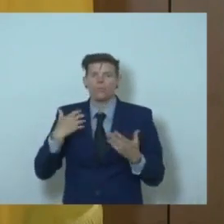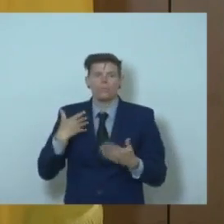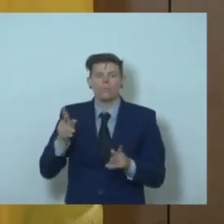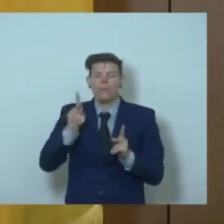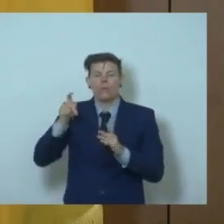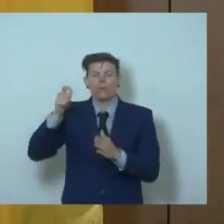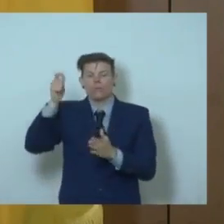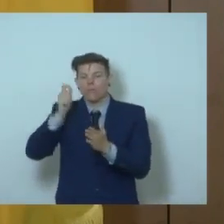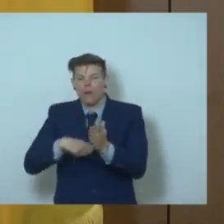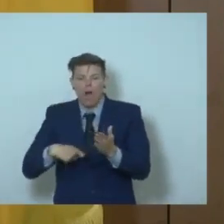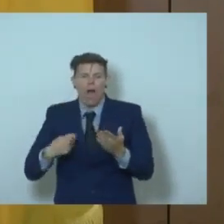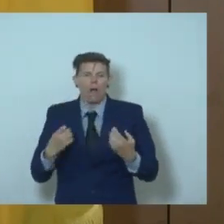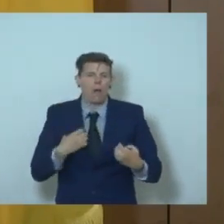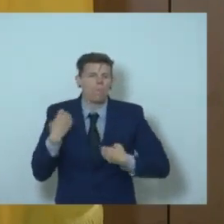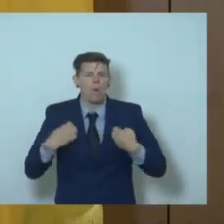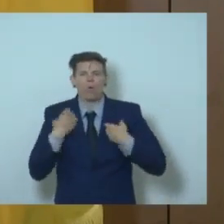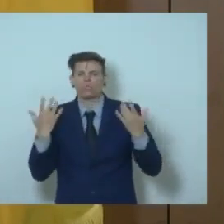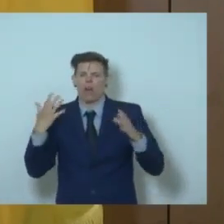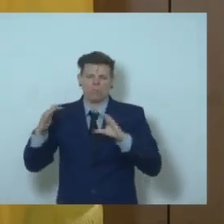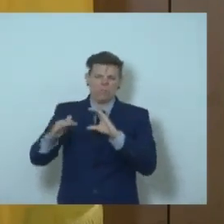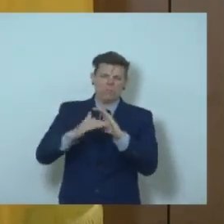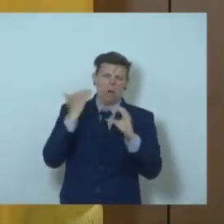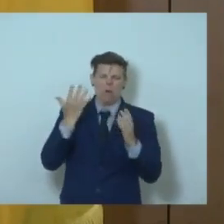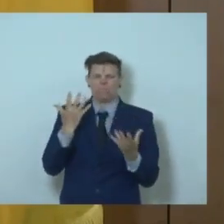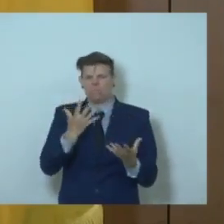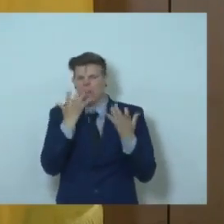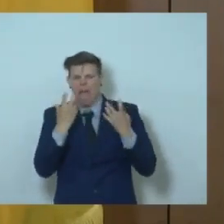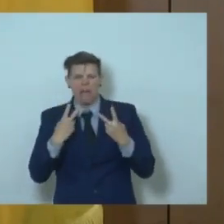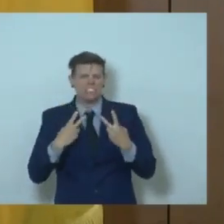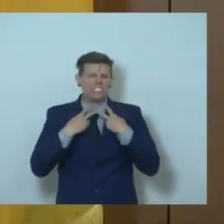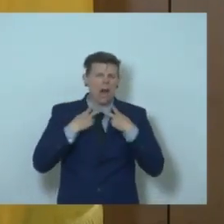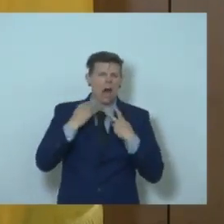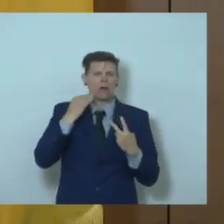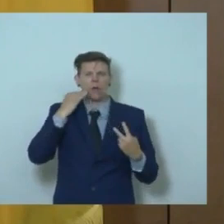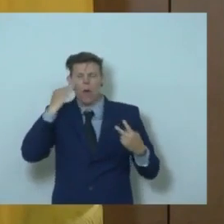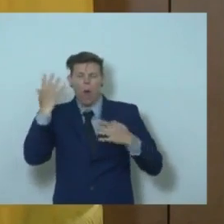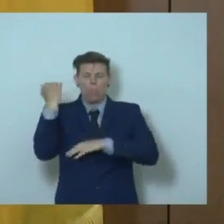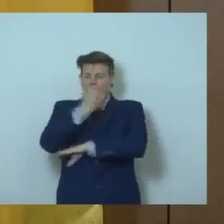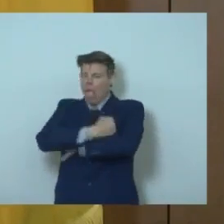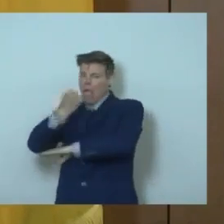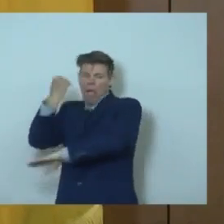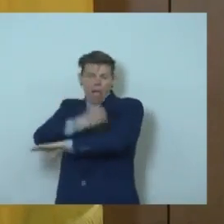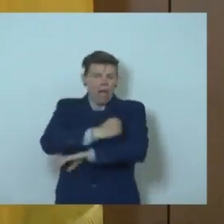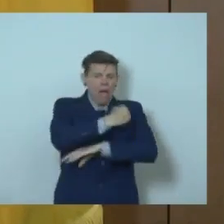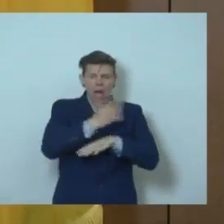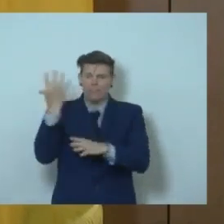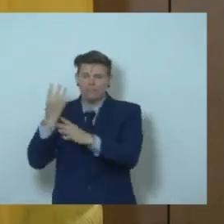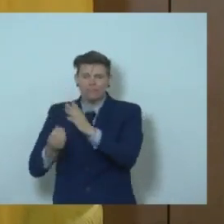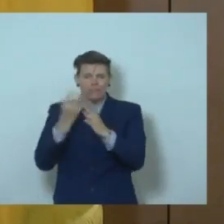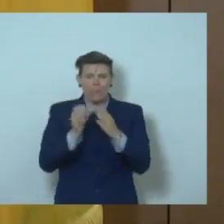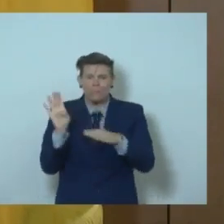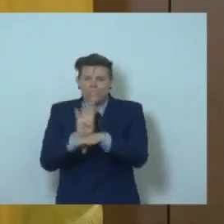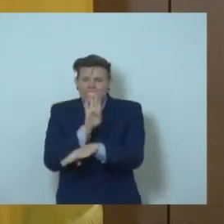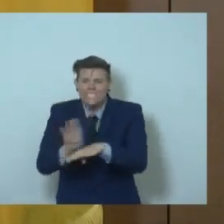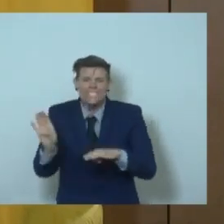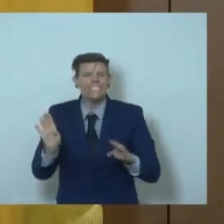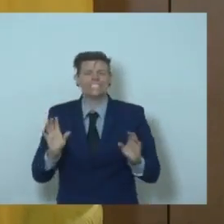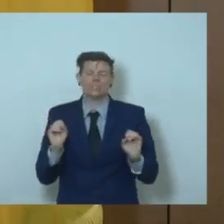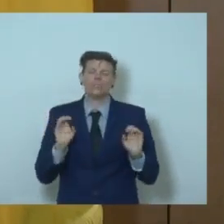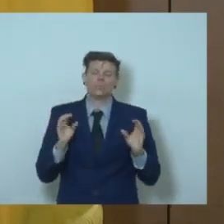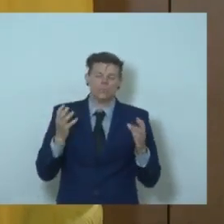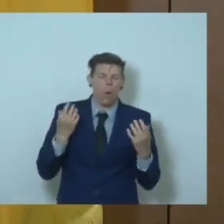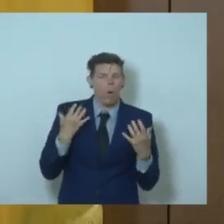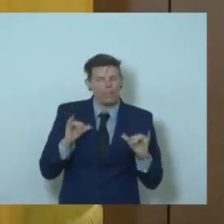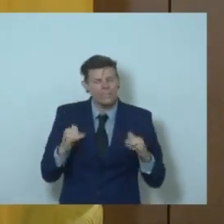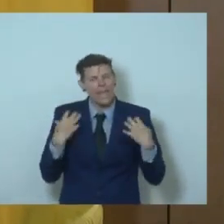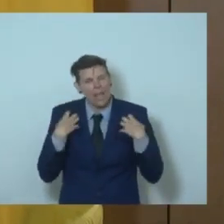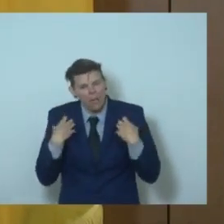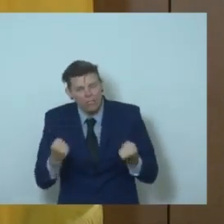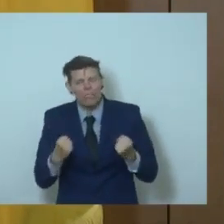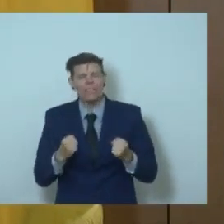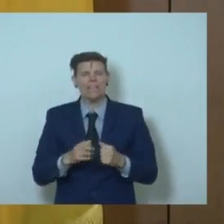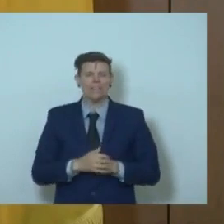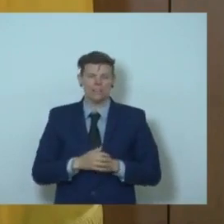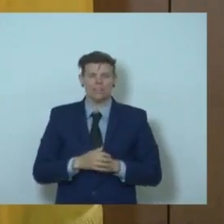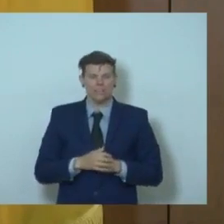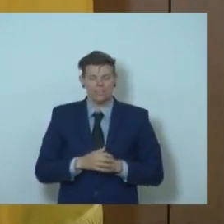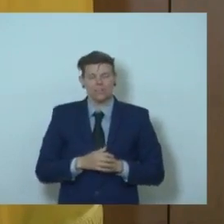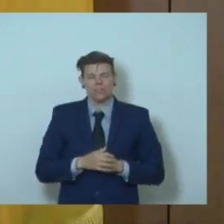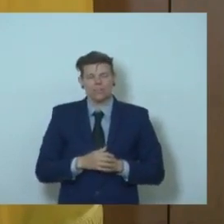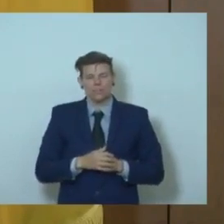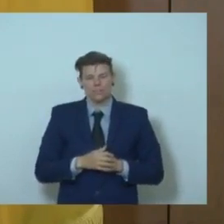I KNOW THAT WE DO I DON’T WANT PEOPLE TO HAVE WRITE THESE EMOTIONAL BEHAVIORAL HEALTH RESPONSE IS BECAUSE THEY’RE FEELING LOCKED IN THESE ARE SERIOUS ISSUES.